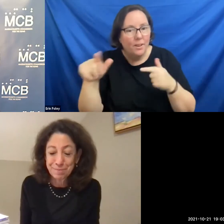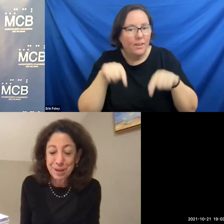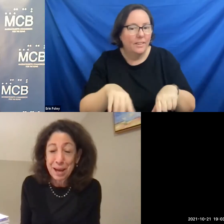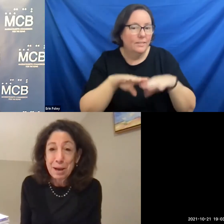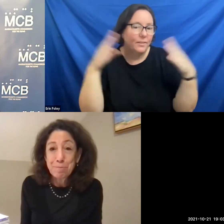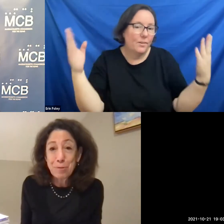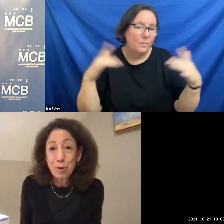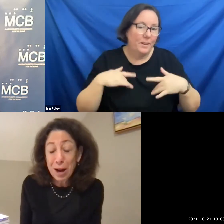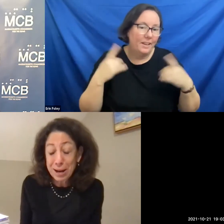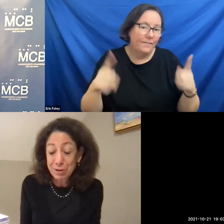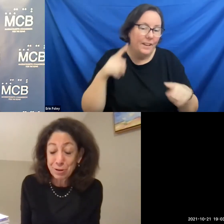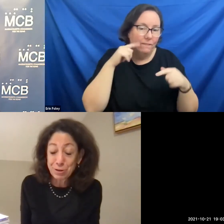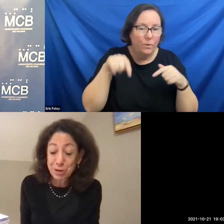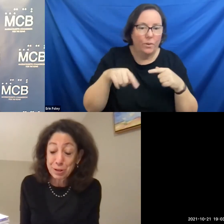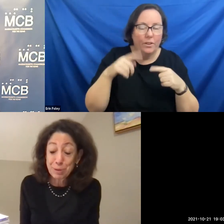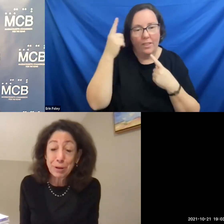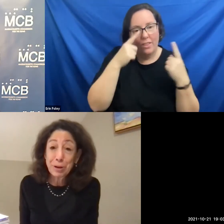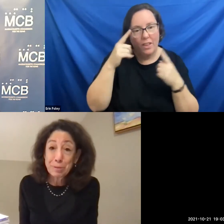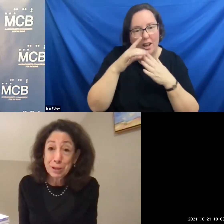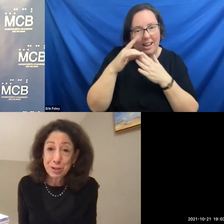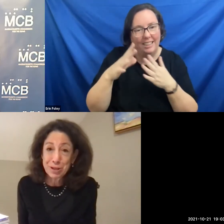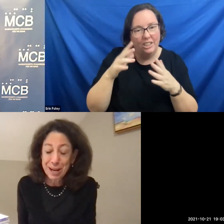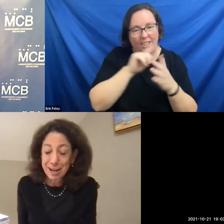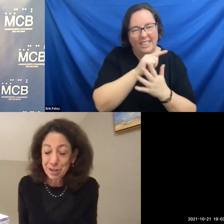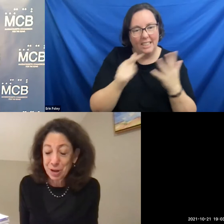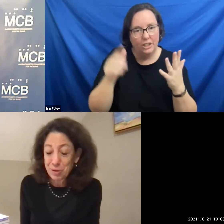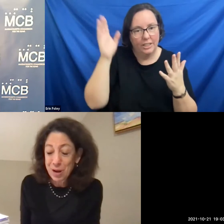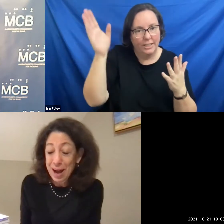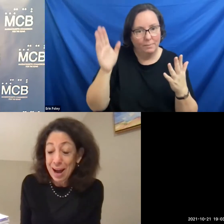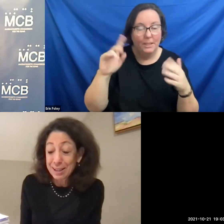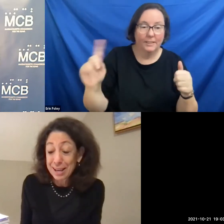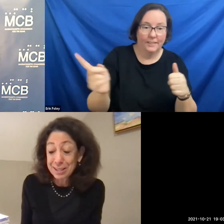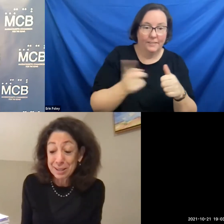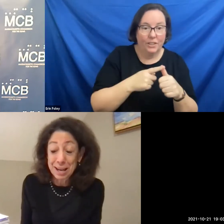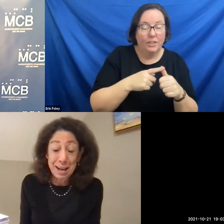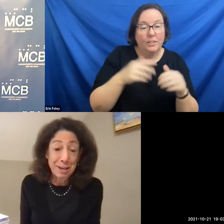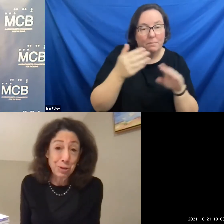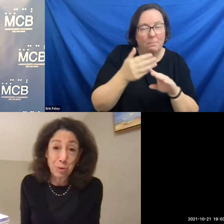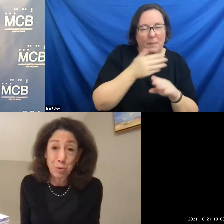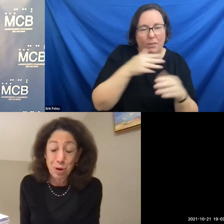Before I introduce our speaker, commissioner David D'Arcangelo, I'd like to issue a warm